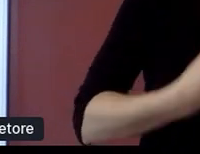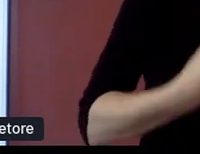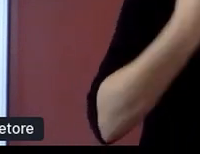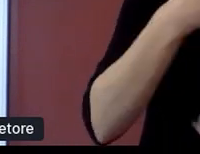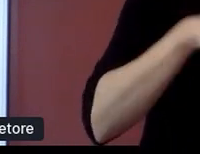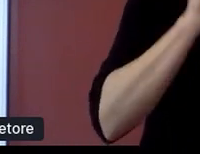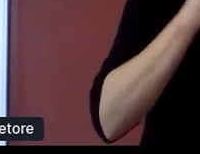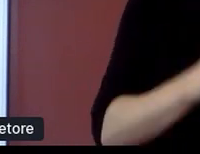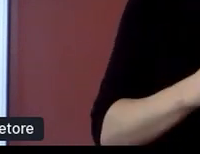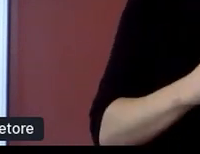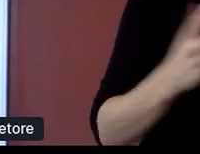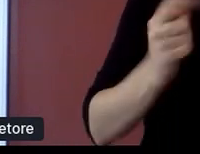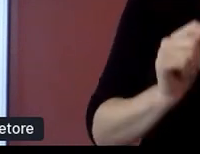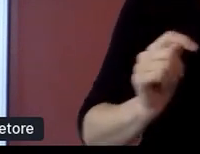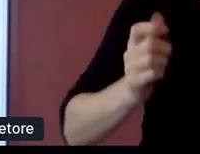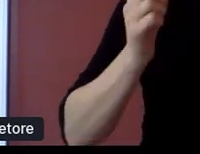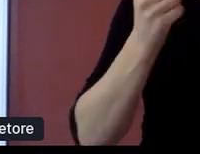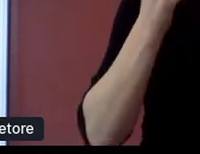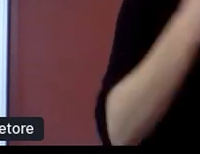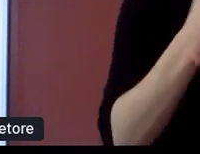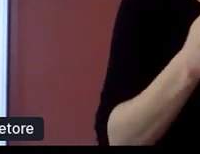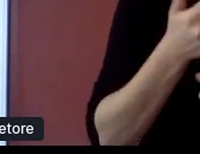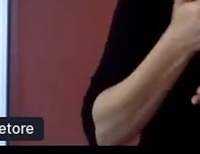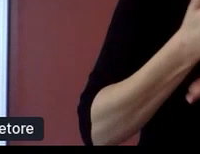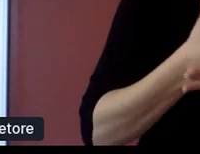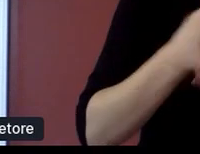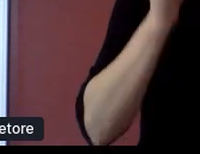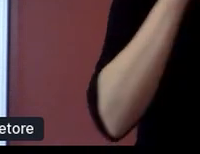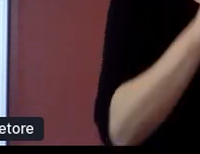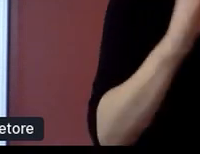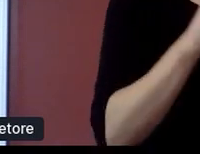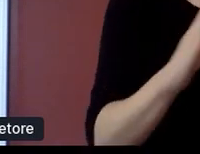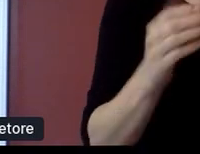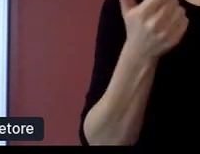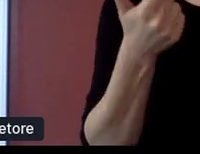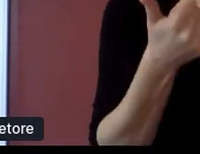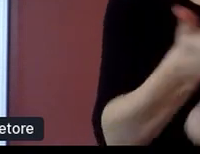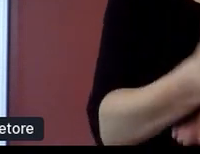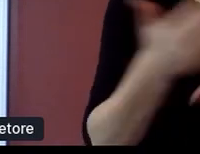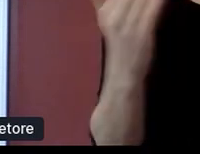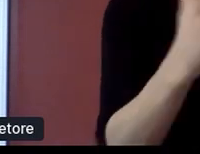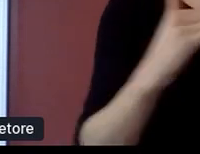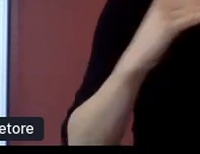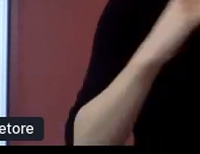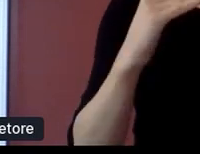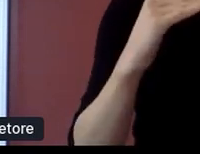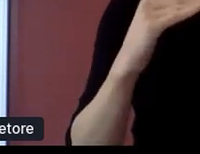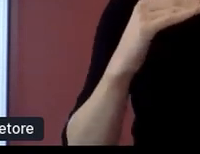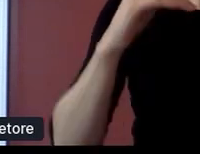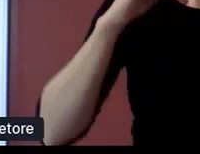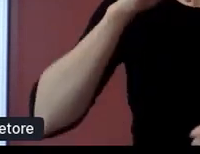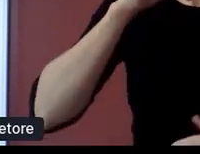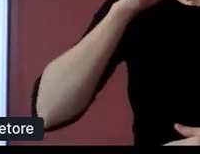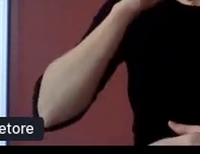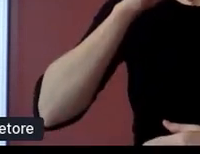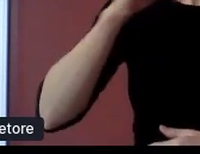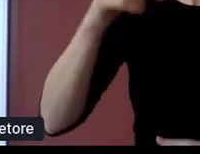strategies close to the retention and completion gap among students of color and higher education.